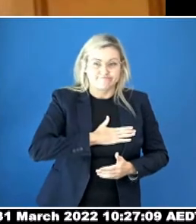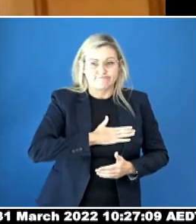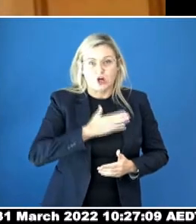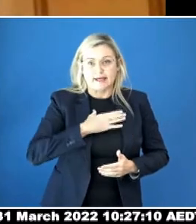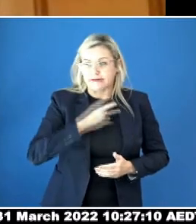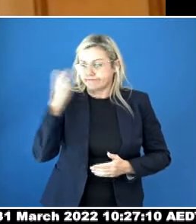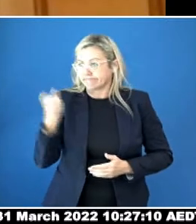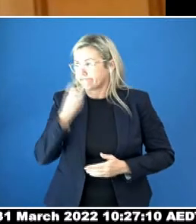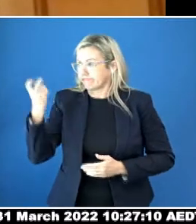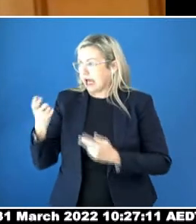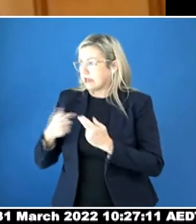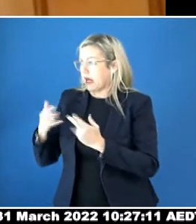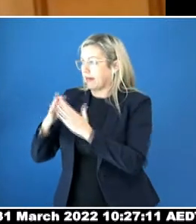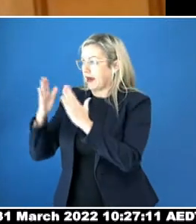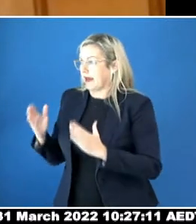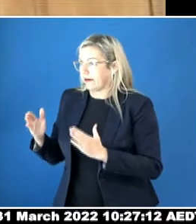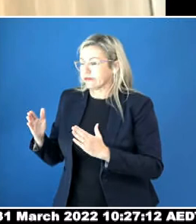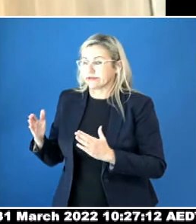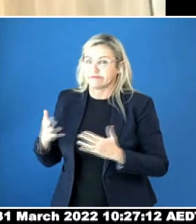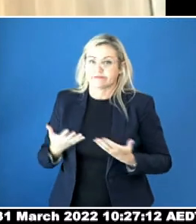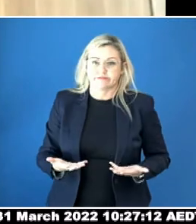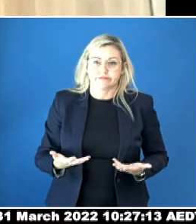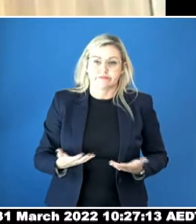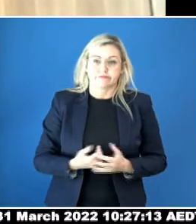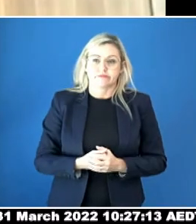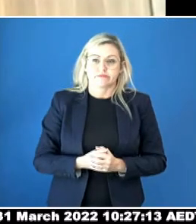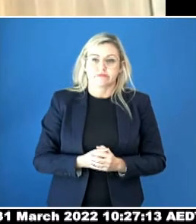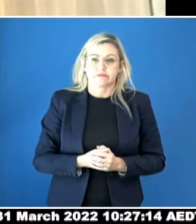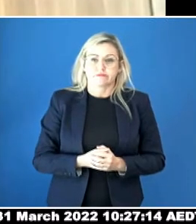Go somewhere else. But then I let it go, right.